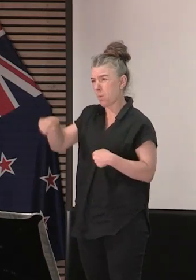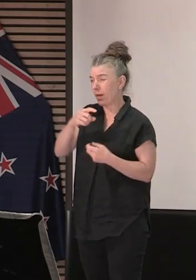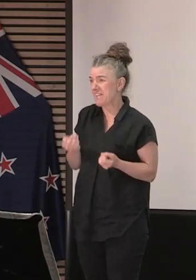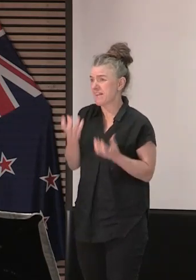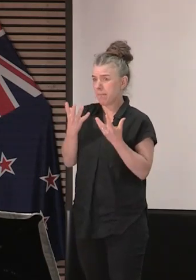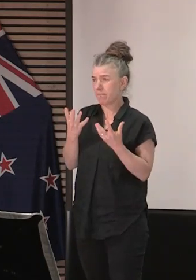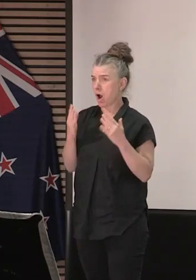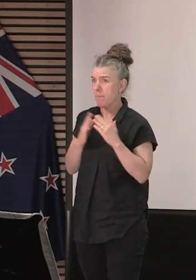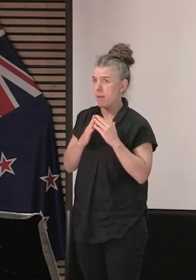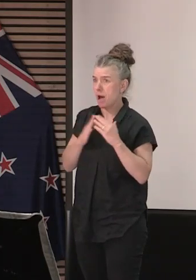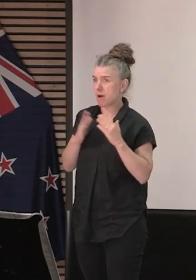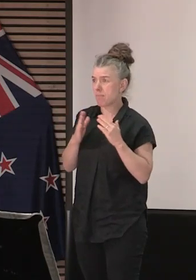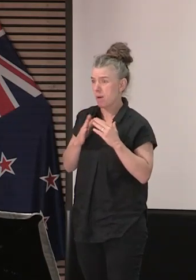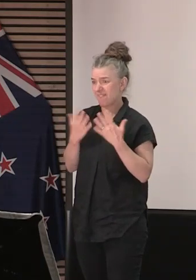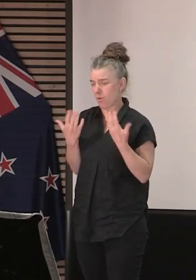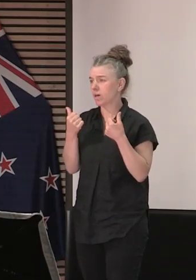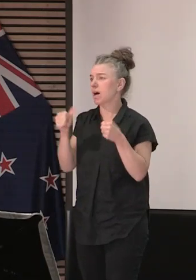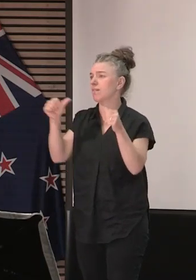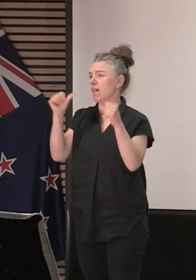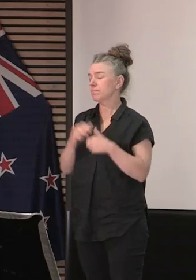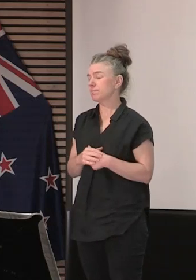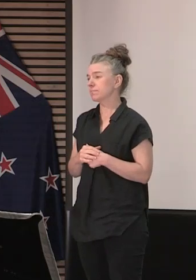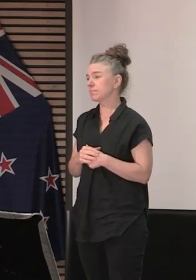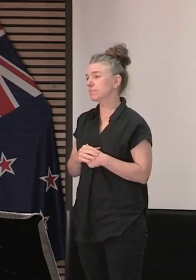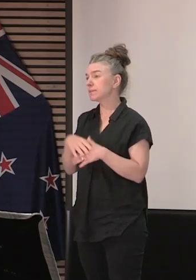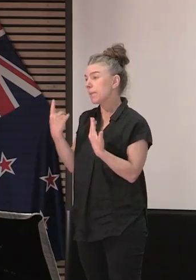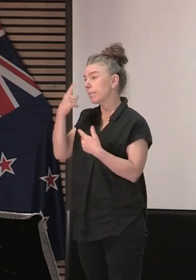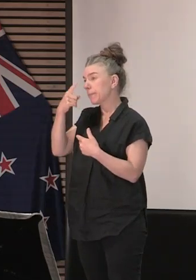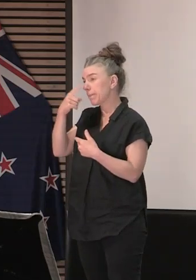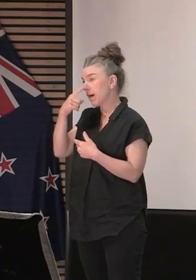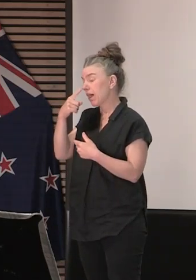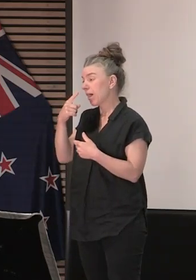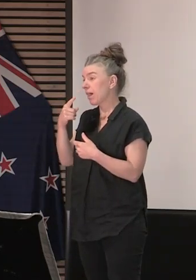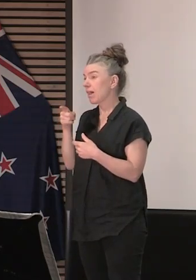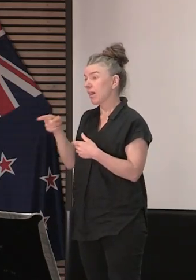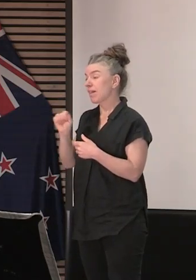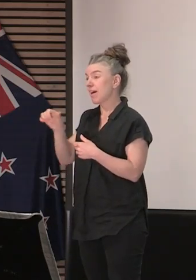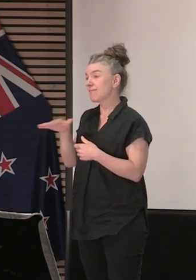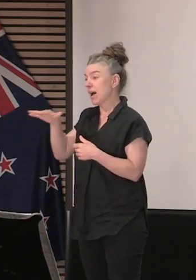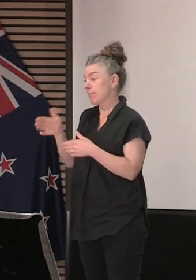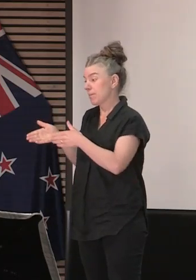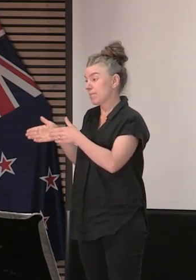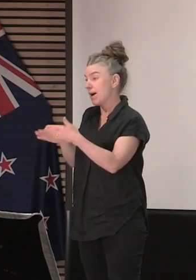Ihave read messages of thosewho have lost loved ones whocouldn't come together togrieve for them.